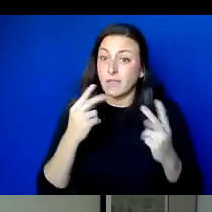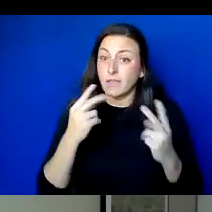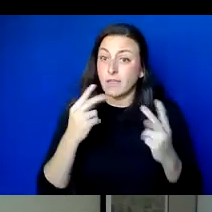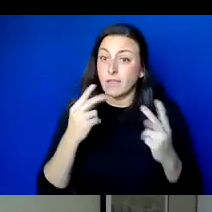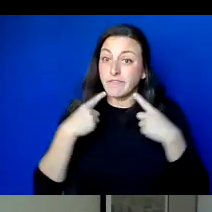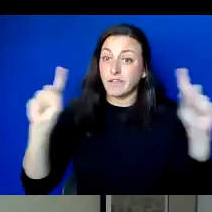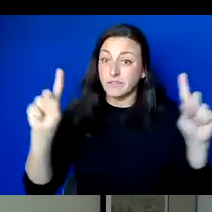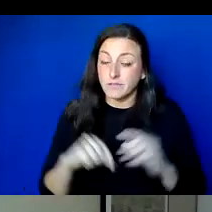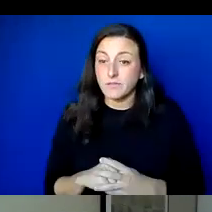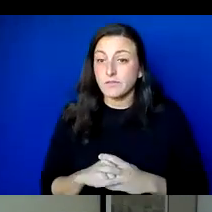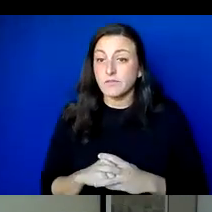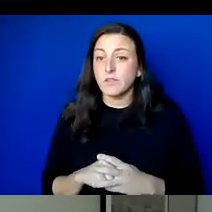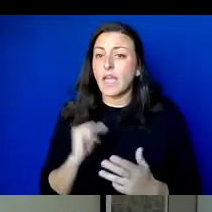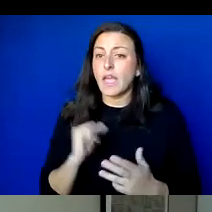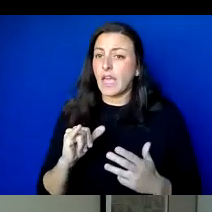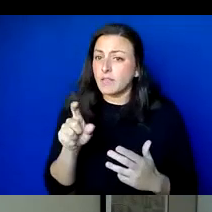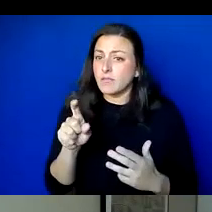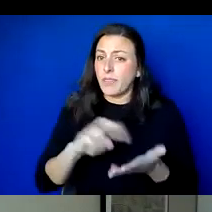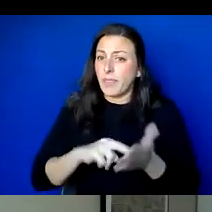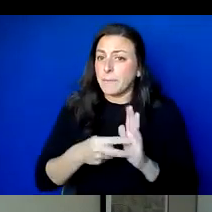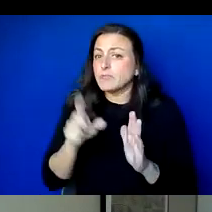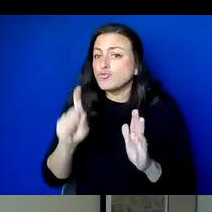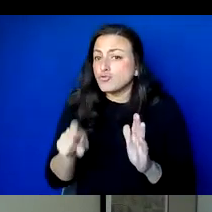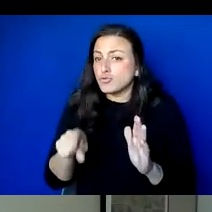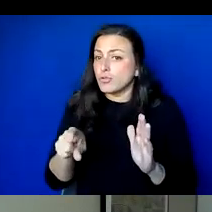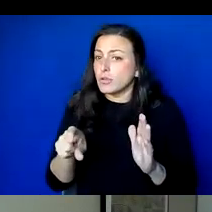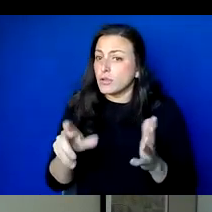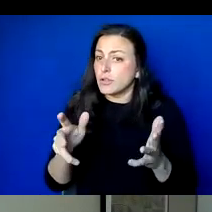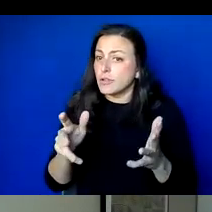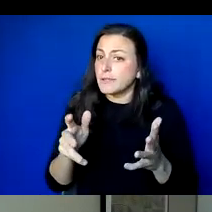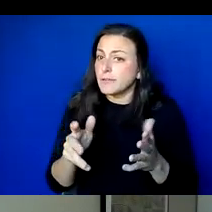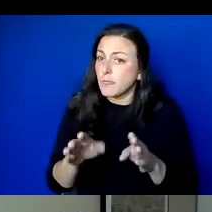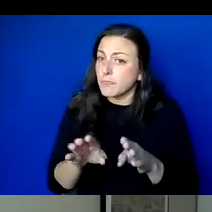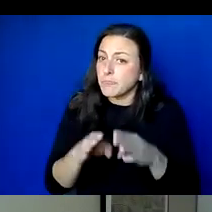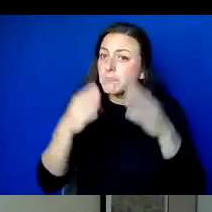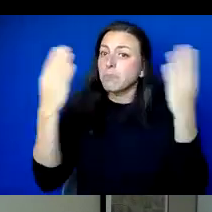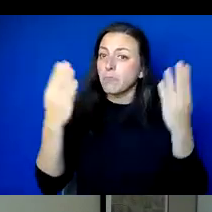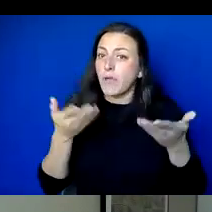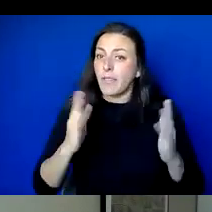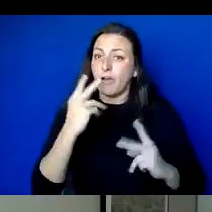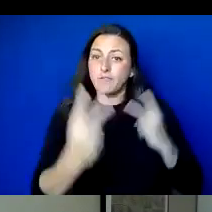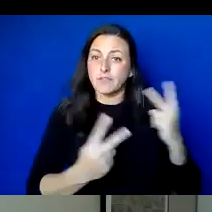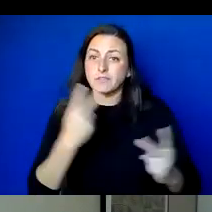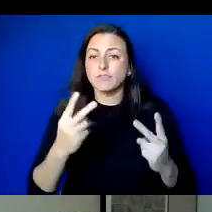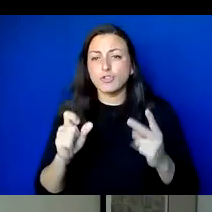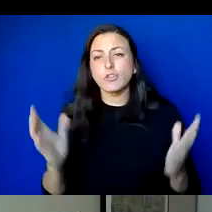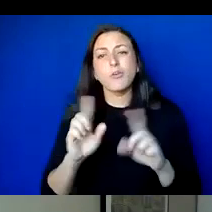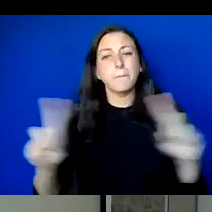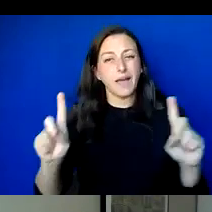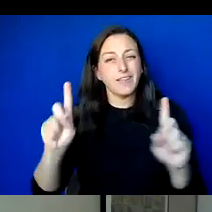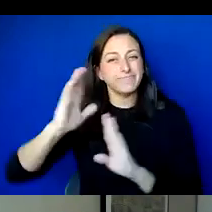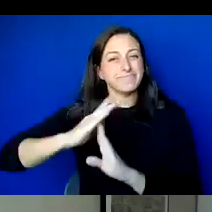visitation should be encouraged in a safe way, of course. We do